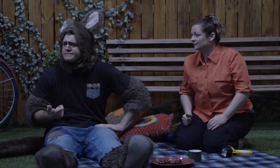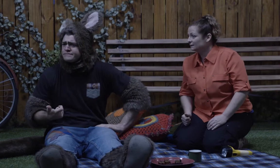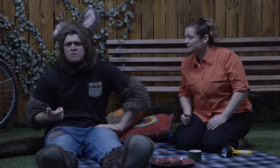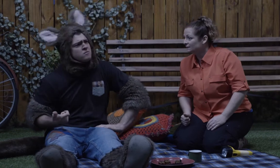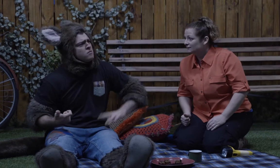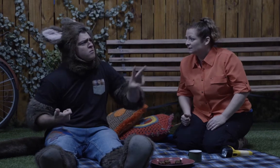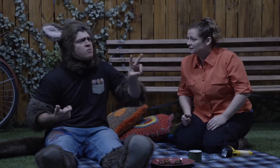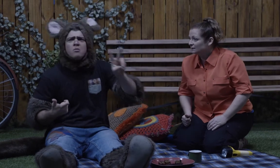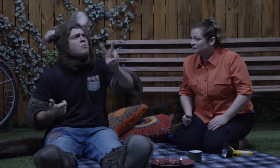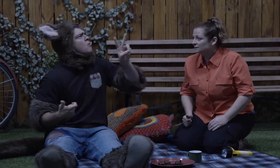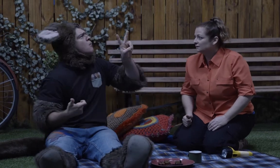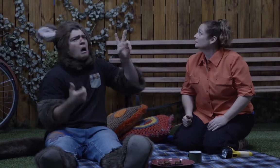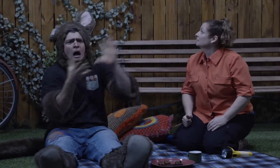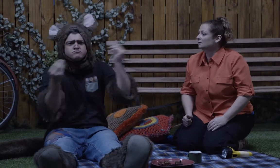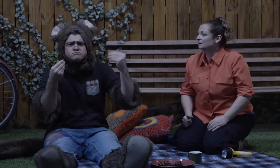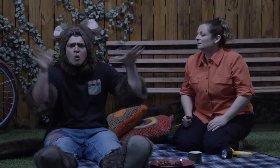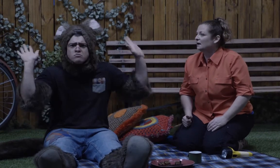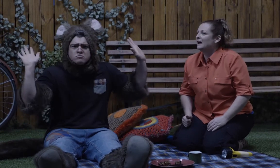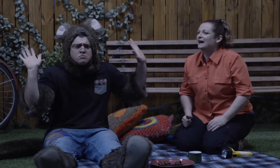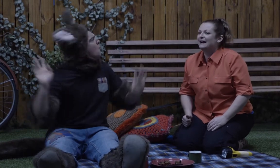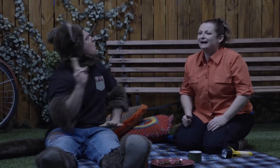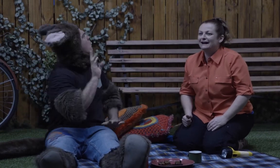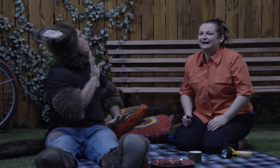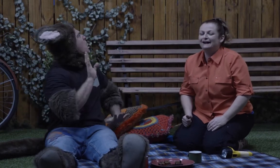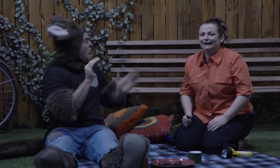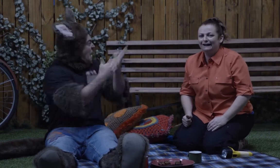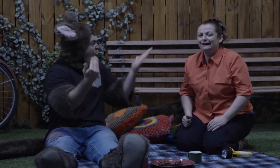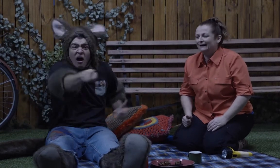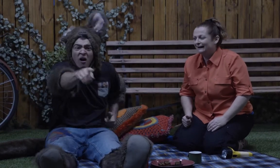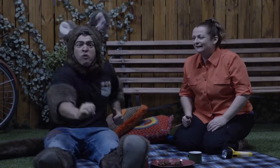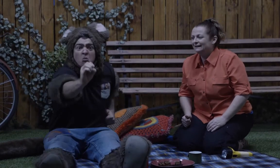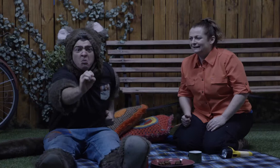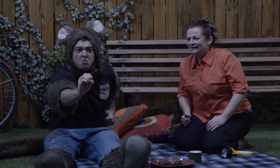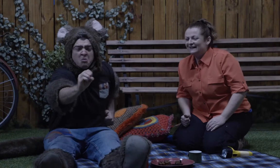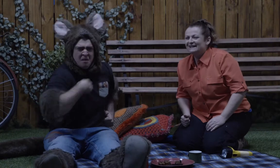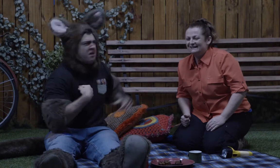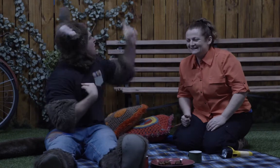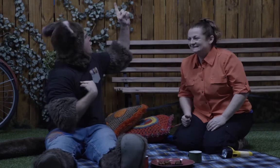and I couldn't see it anywhere. It had gone. Ahh. And now it's over there.